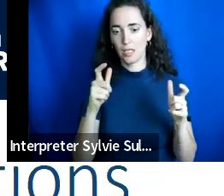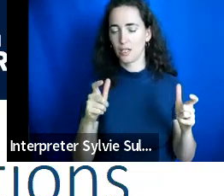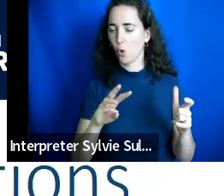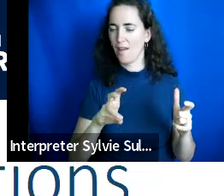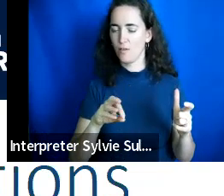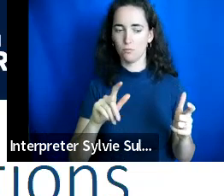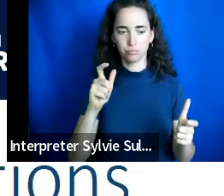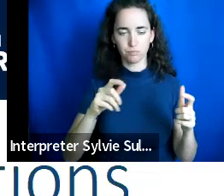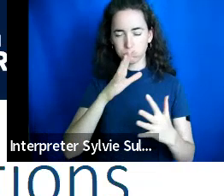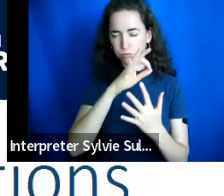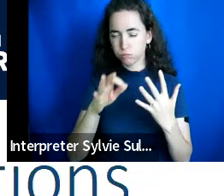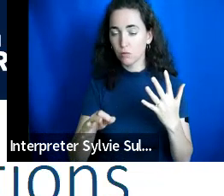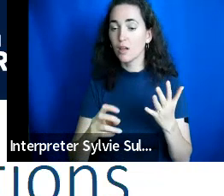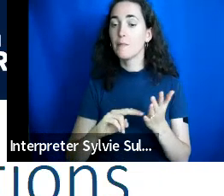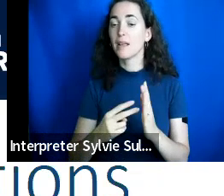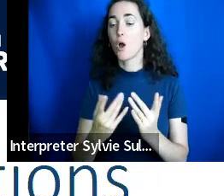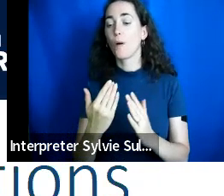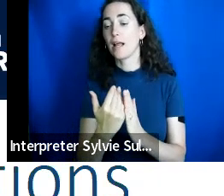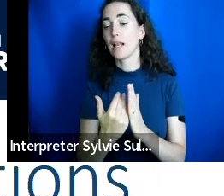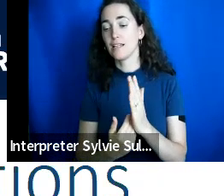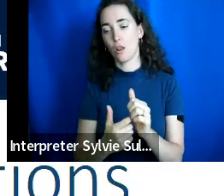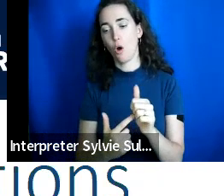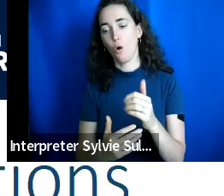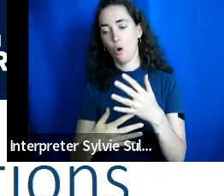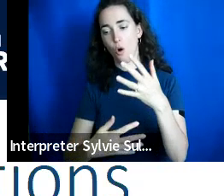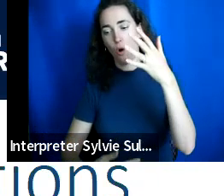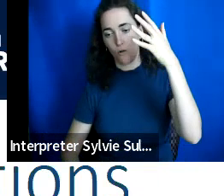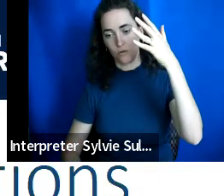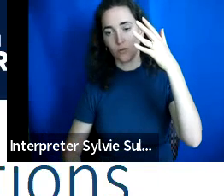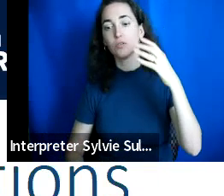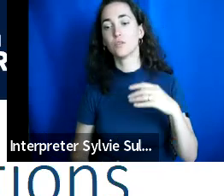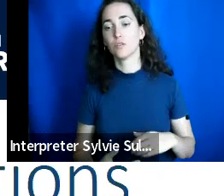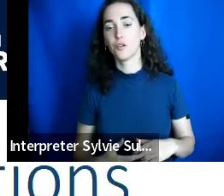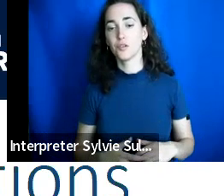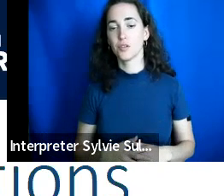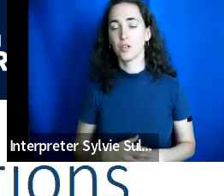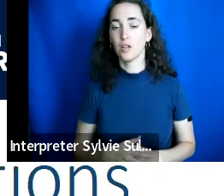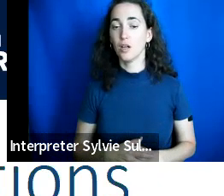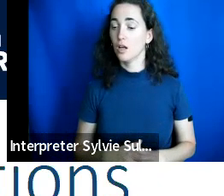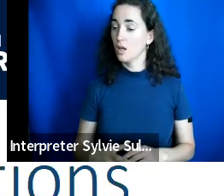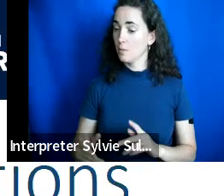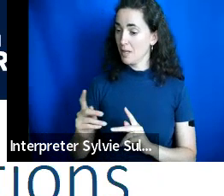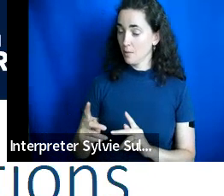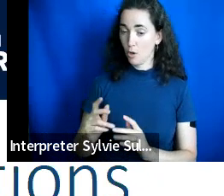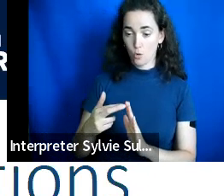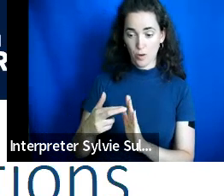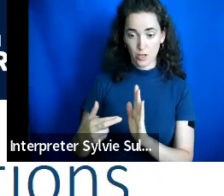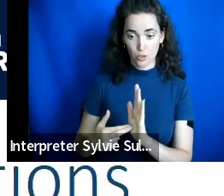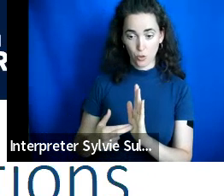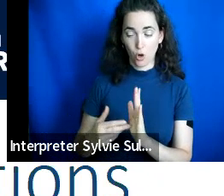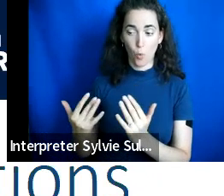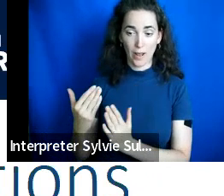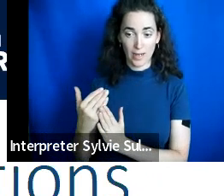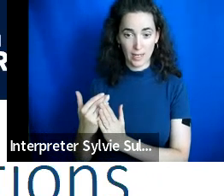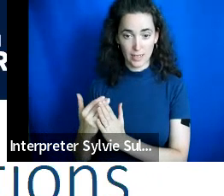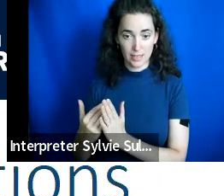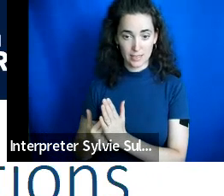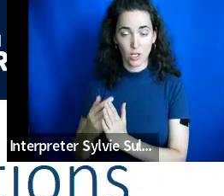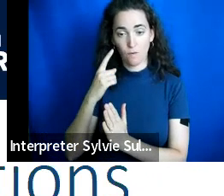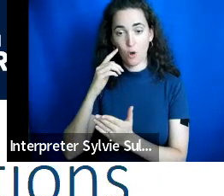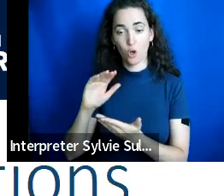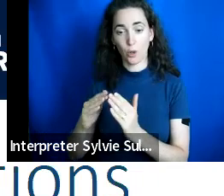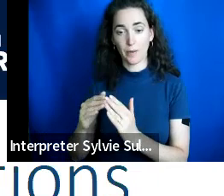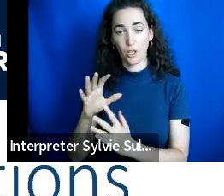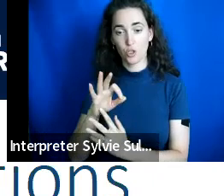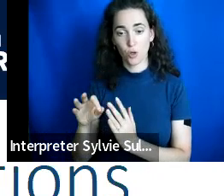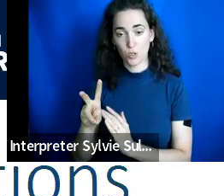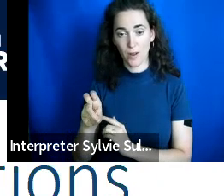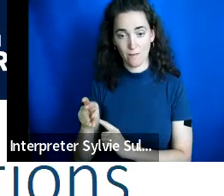It also has the longest weight, So 4 individuals on the registry or the weight list for community choices. waiver.